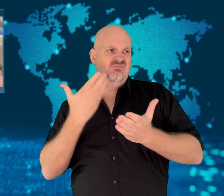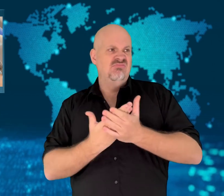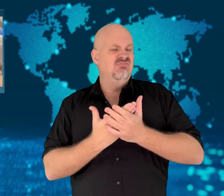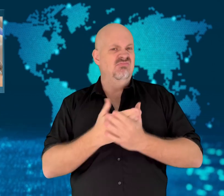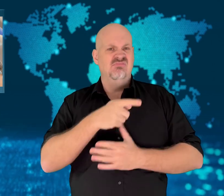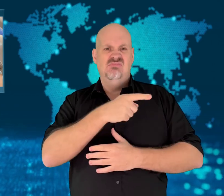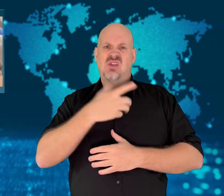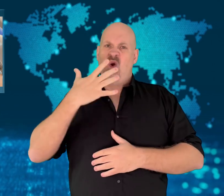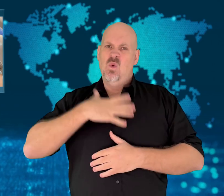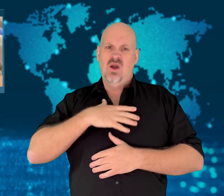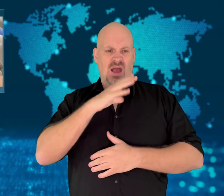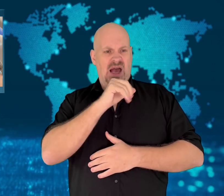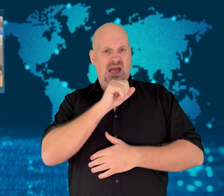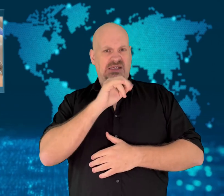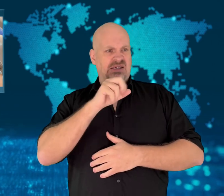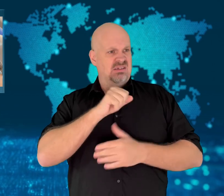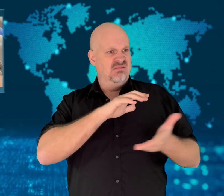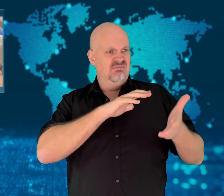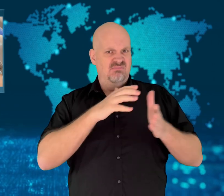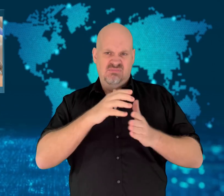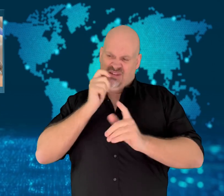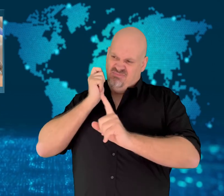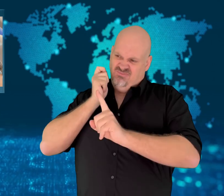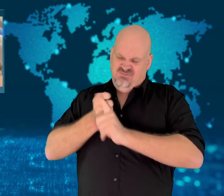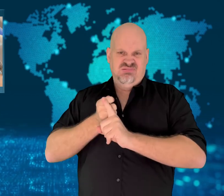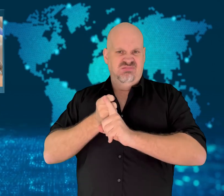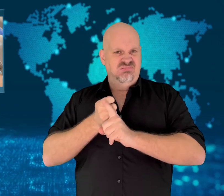"Justice for Cassius."